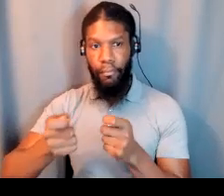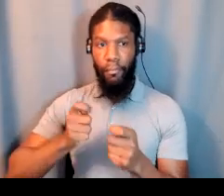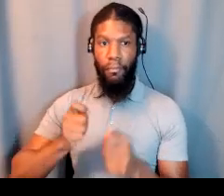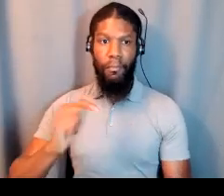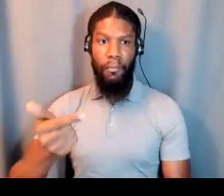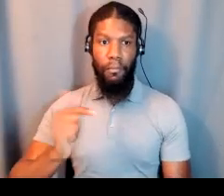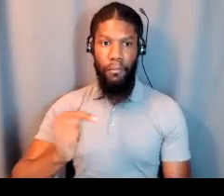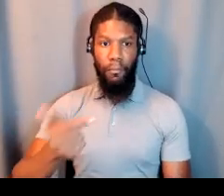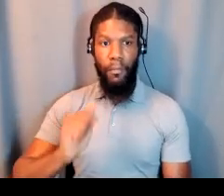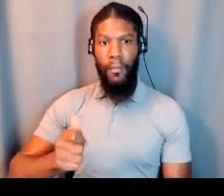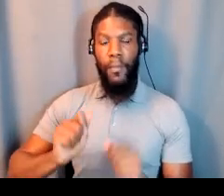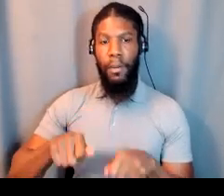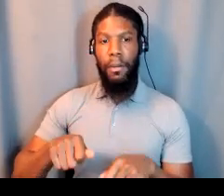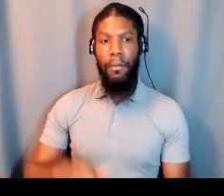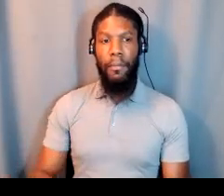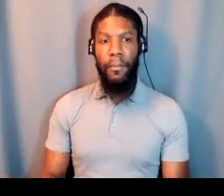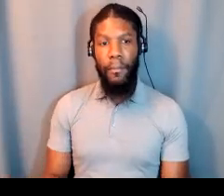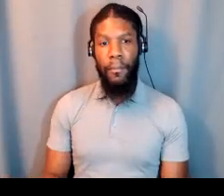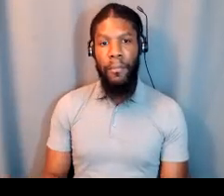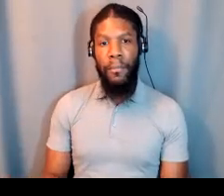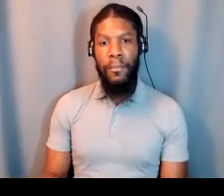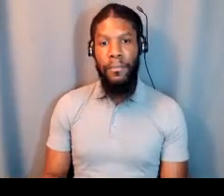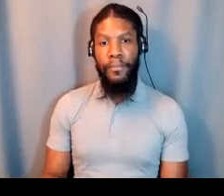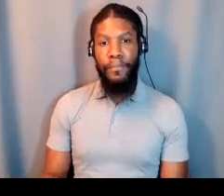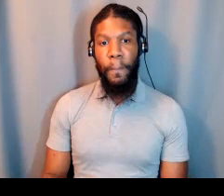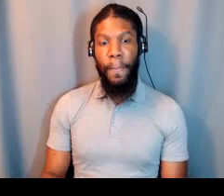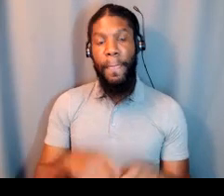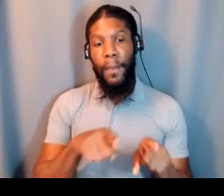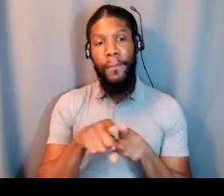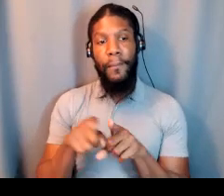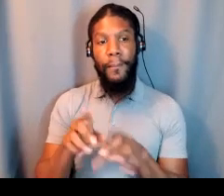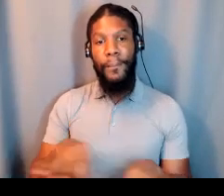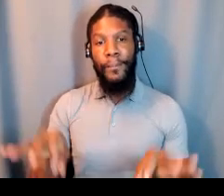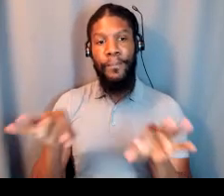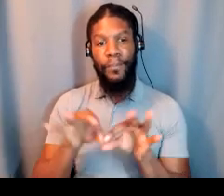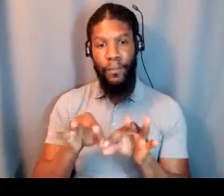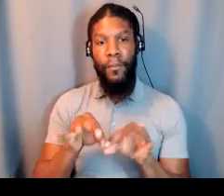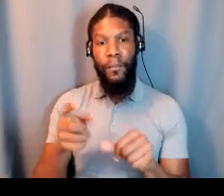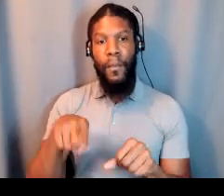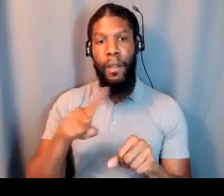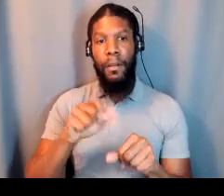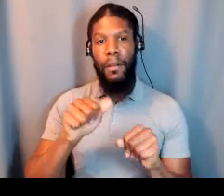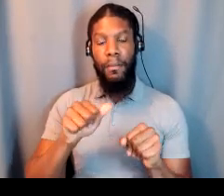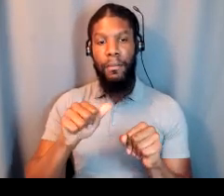for consultants to be attentive to their language, to identify points where they may be potentially using the everyday language of oppression